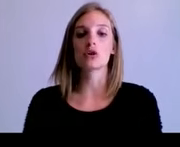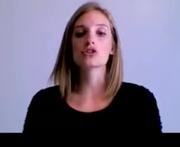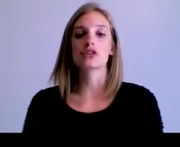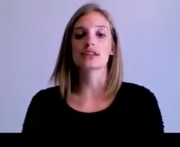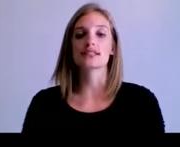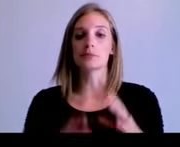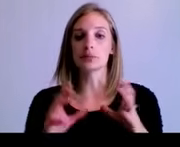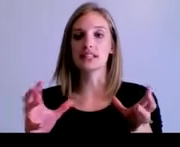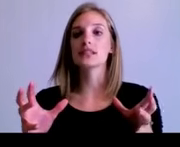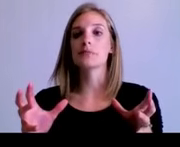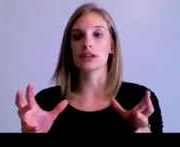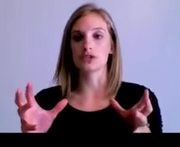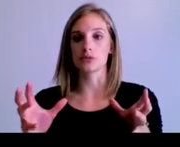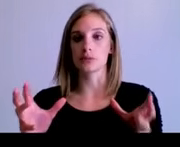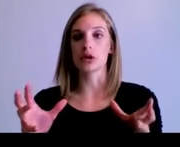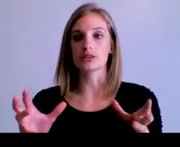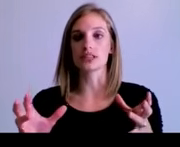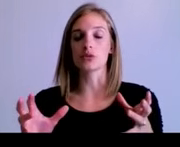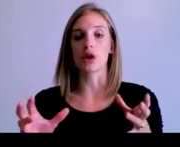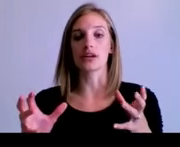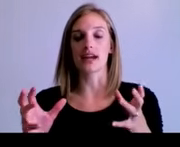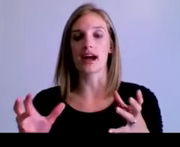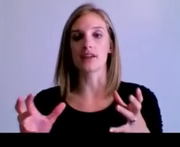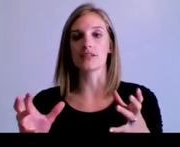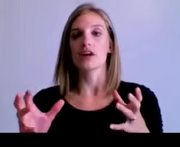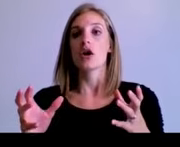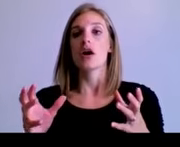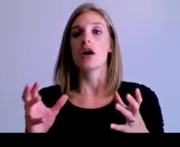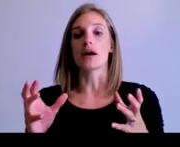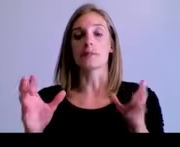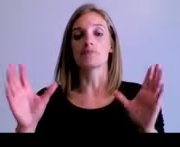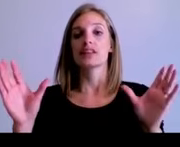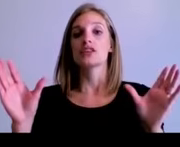That closure is completing the picture with the parts that you already have.